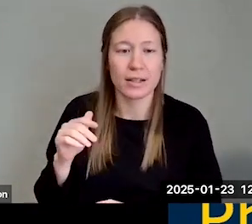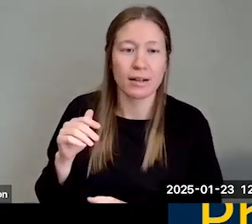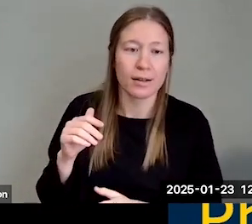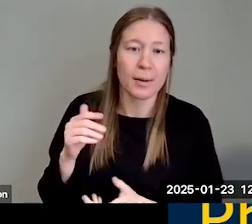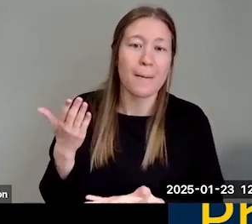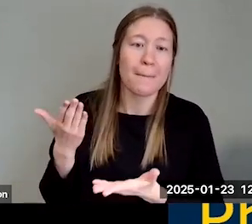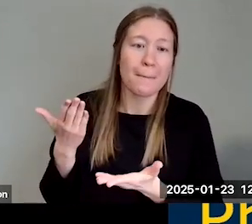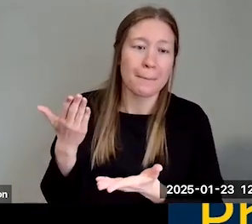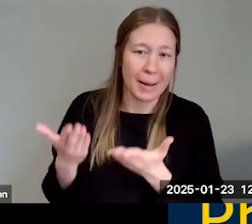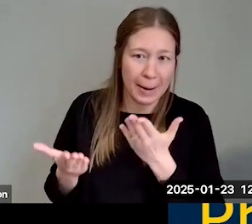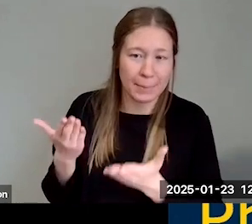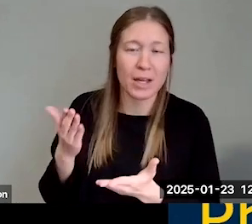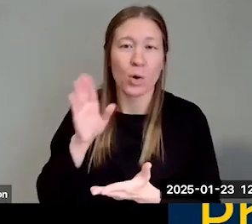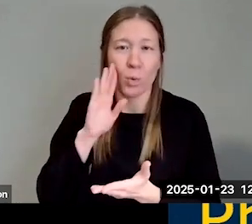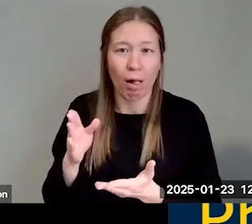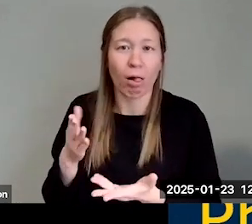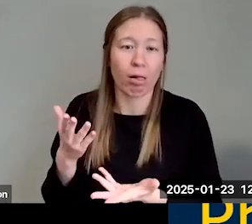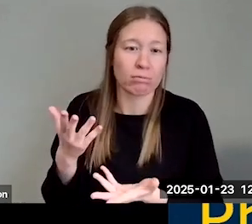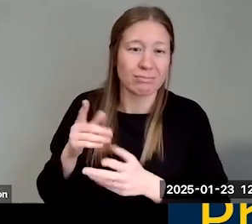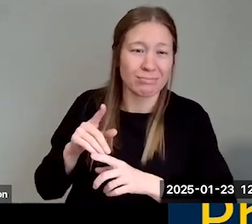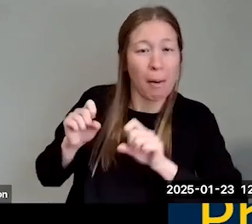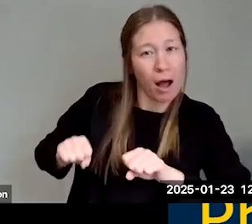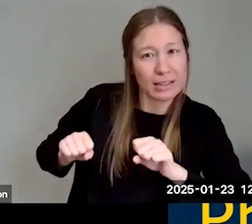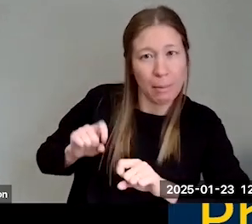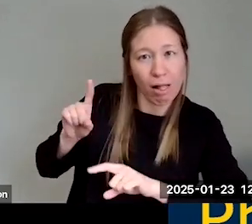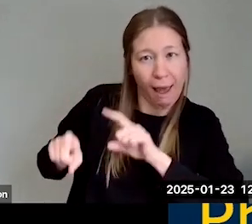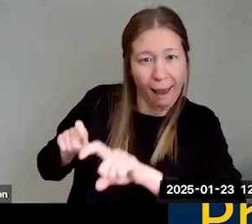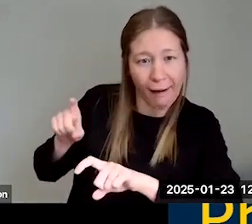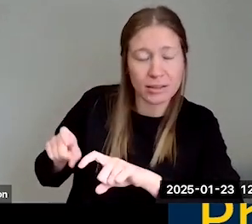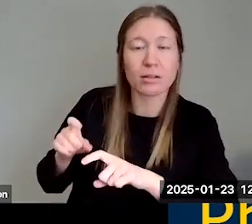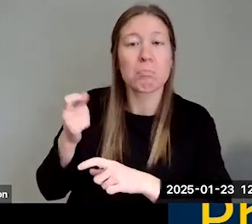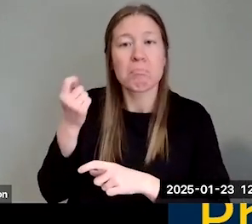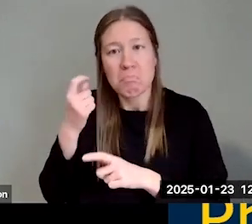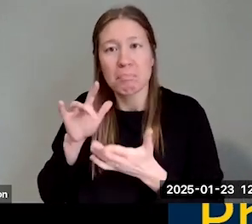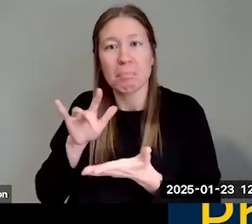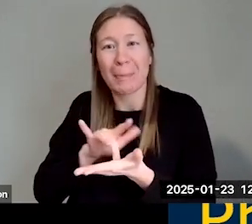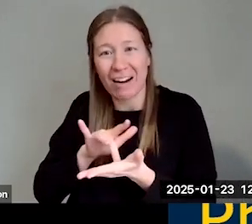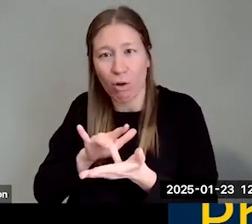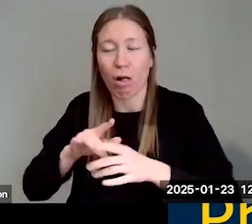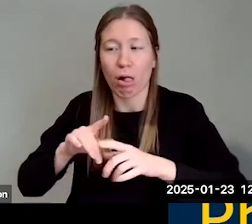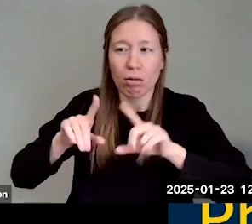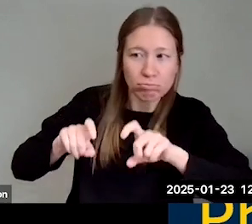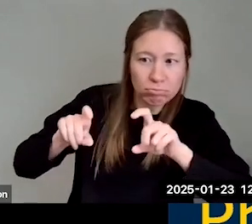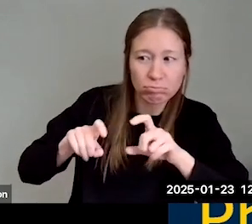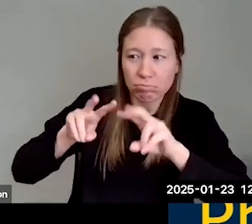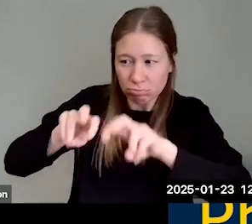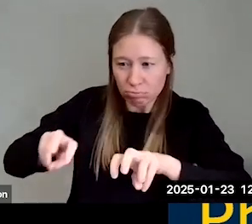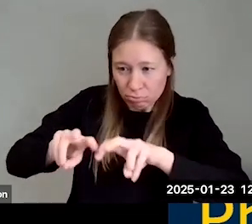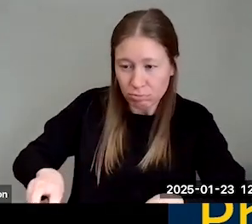make disability-related inquiries and conduct medical examination, regardless of whether they're related to the job,